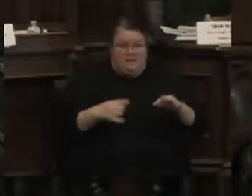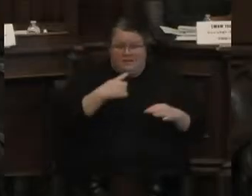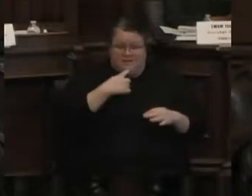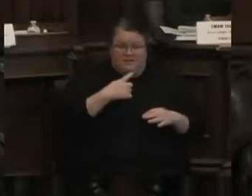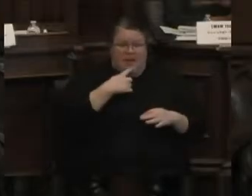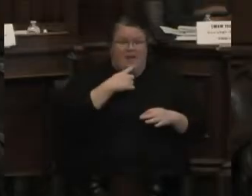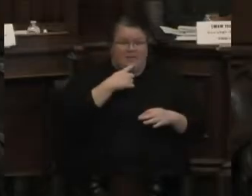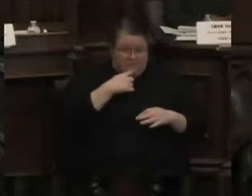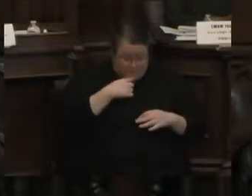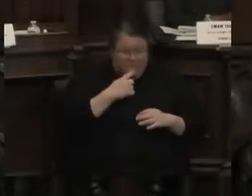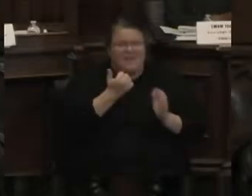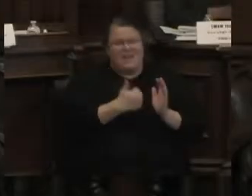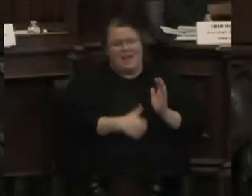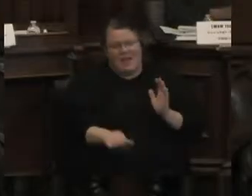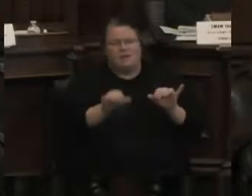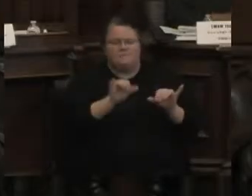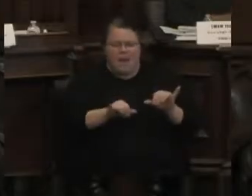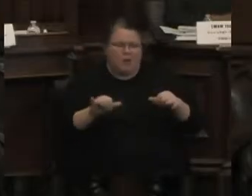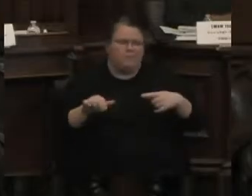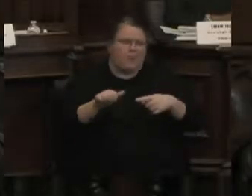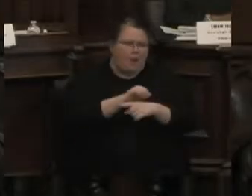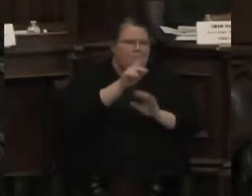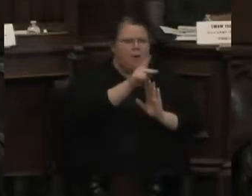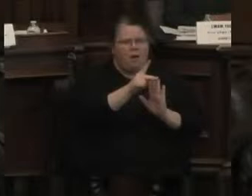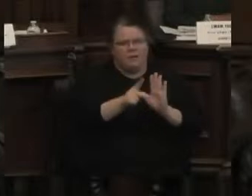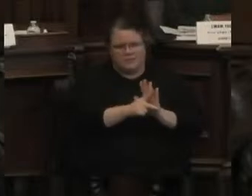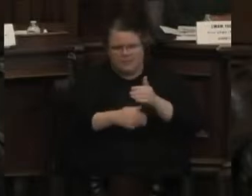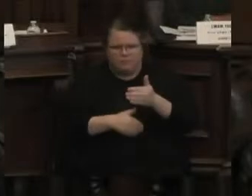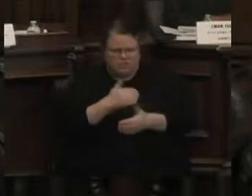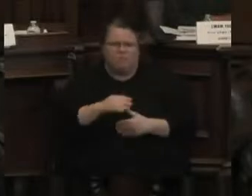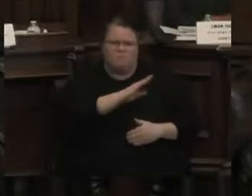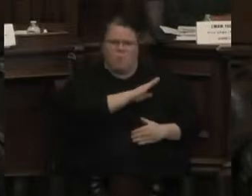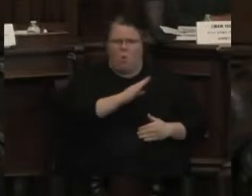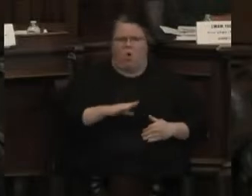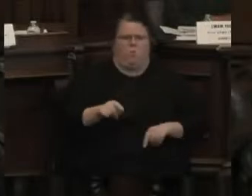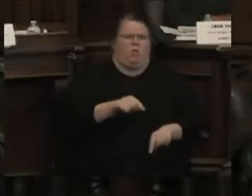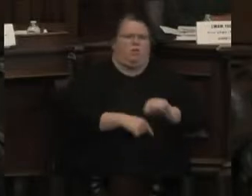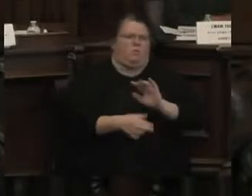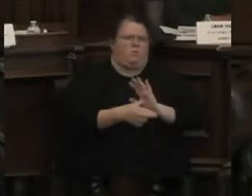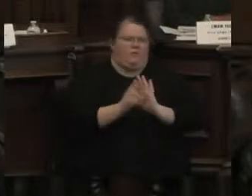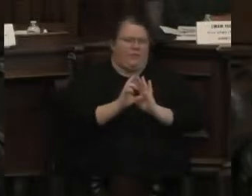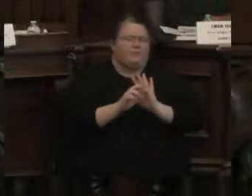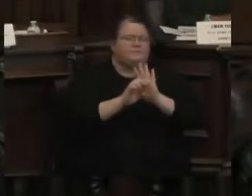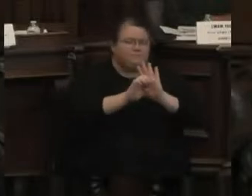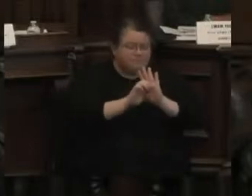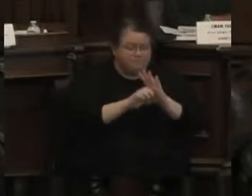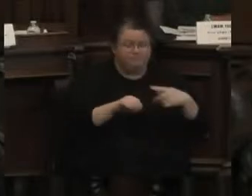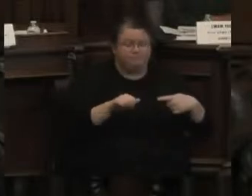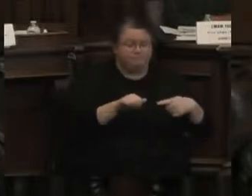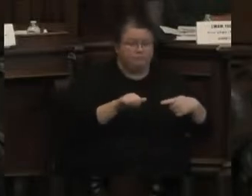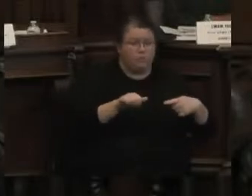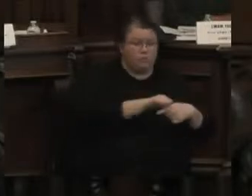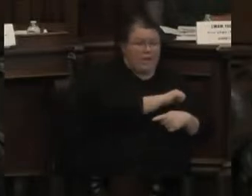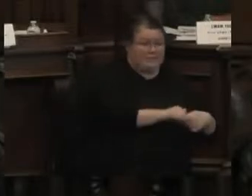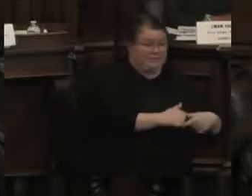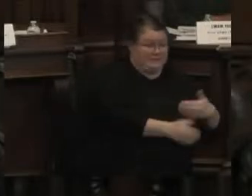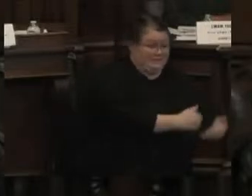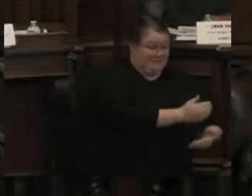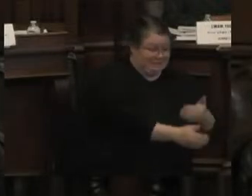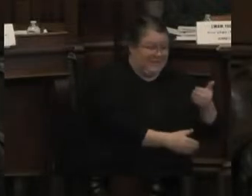subsection C. Those sections indicate that the board shall review and assess patterns, practices, policies and